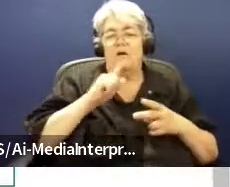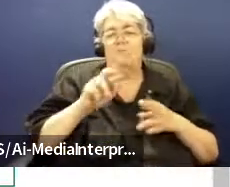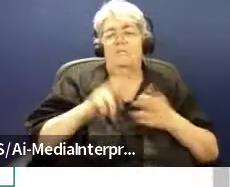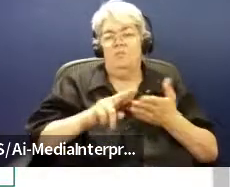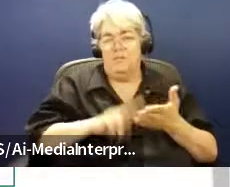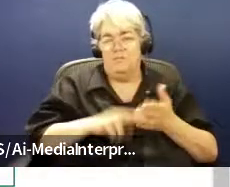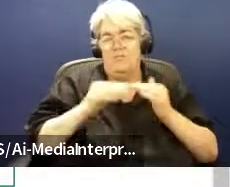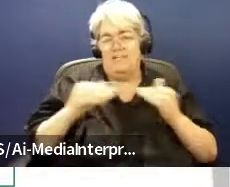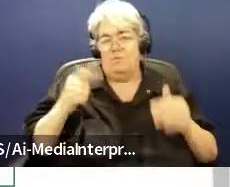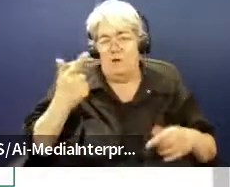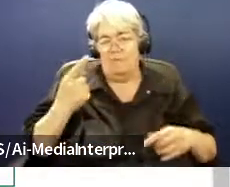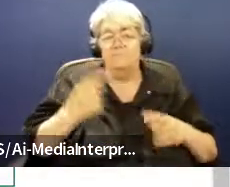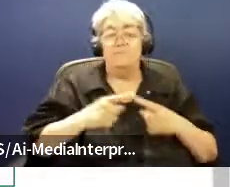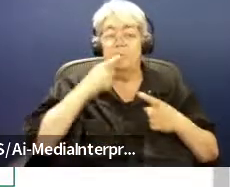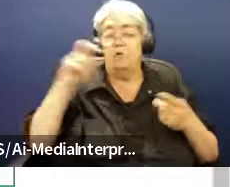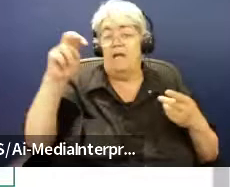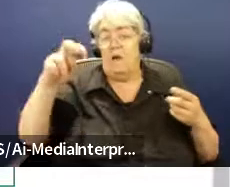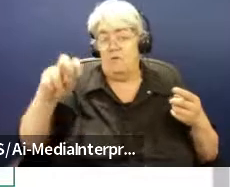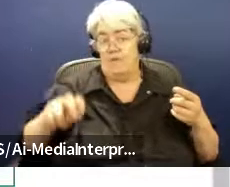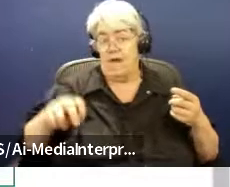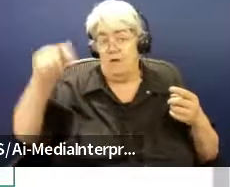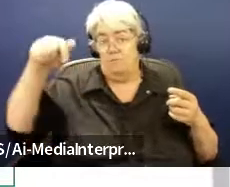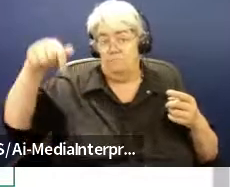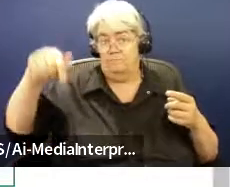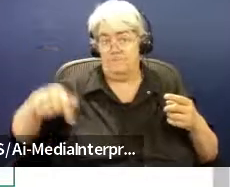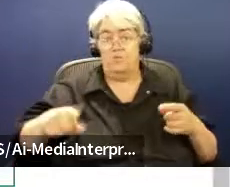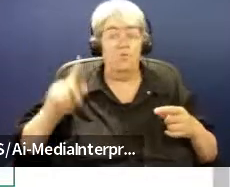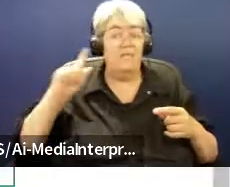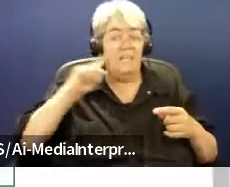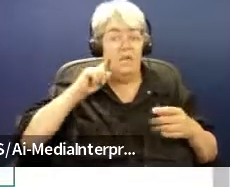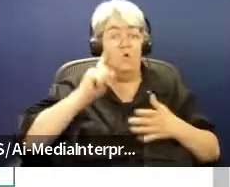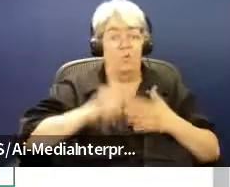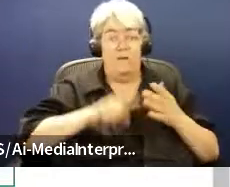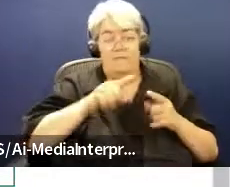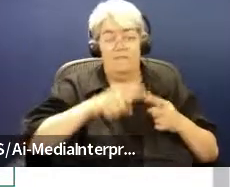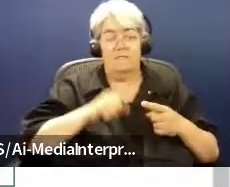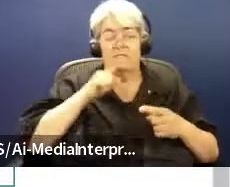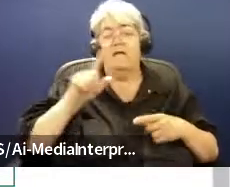accessibility boutique registration, heading level I. MATT HACKETT: